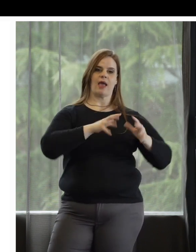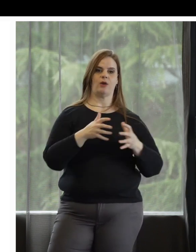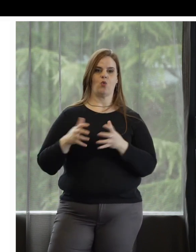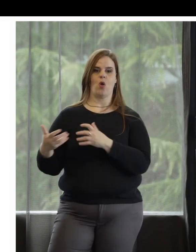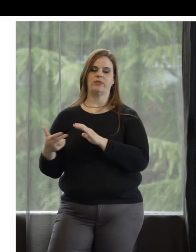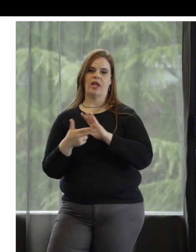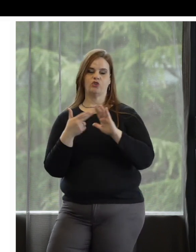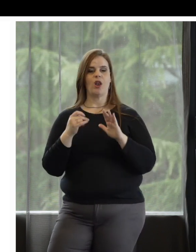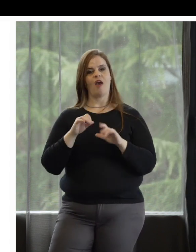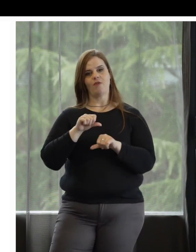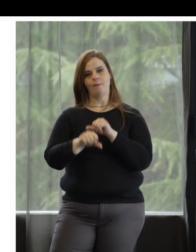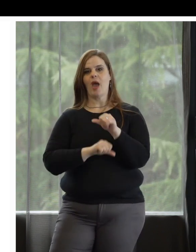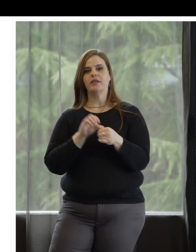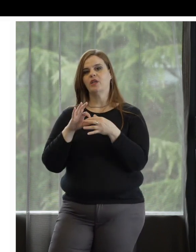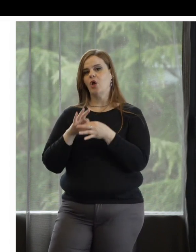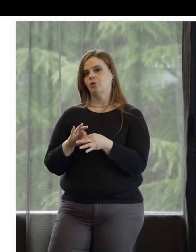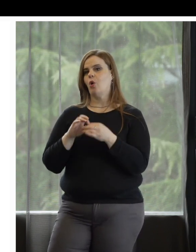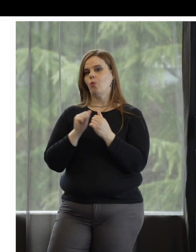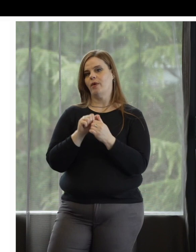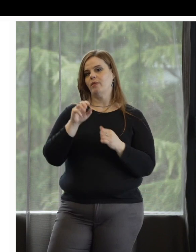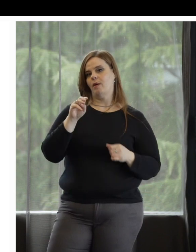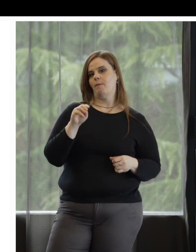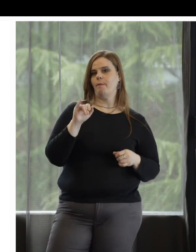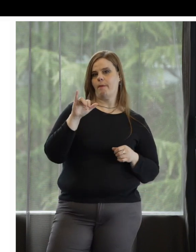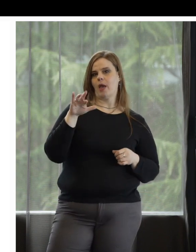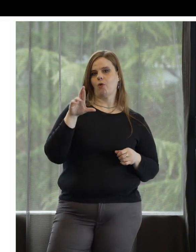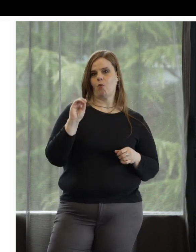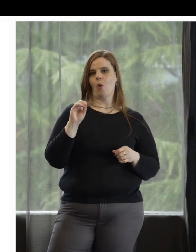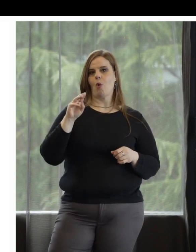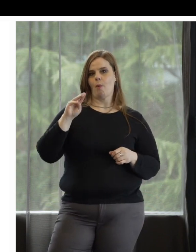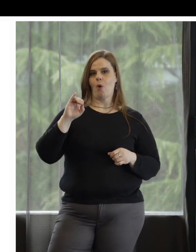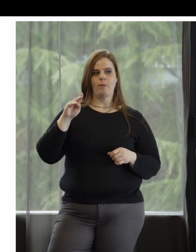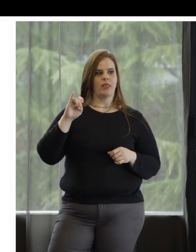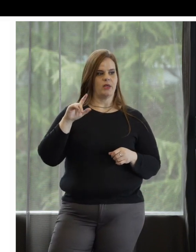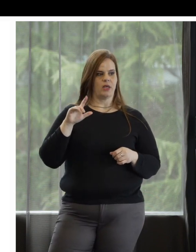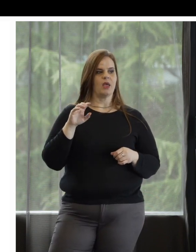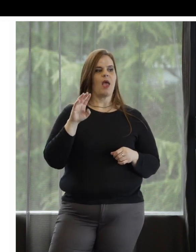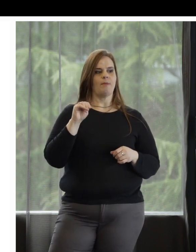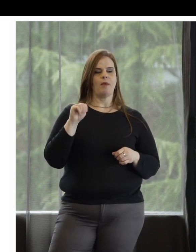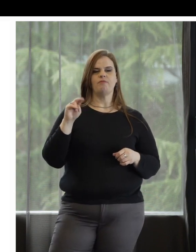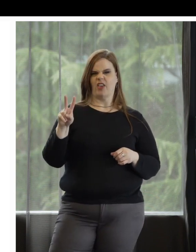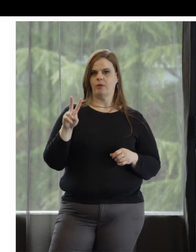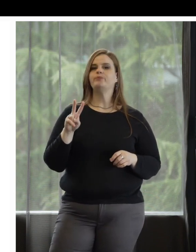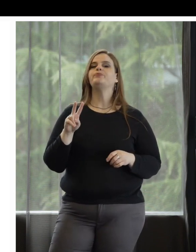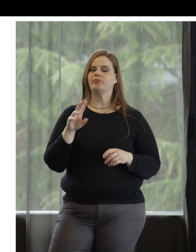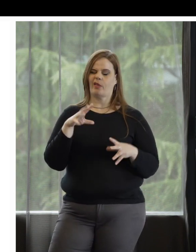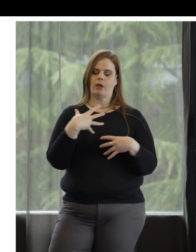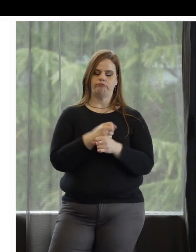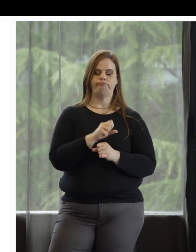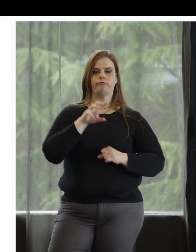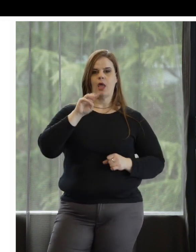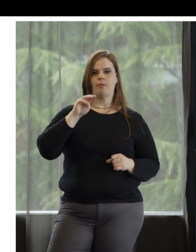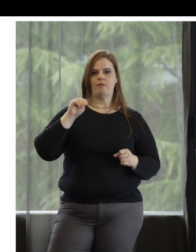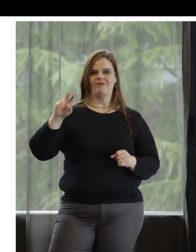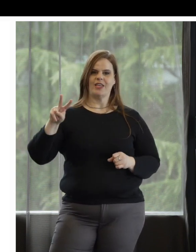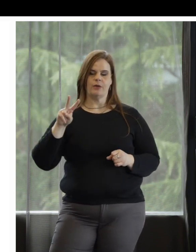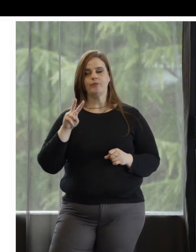associated with micromobility vehicles. Pathways. Public